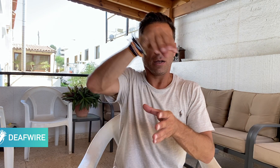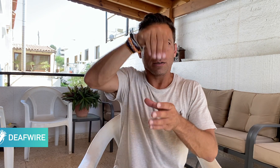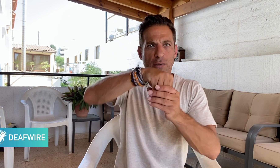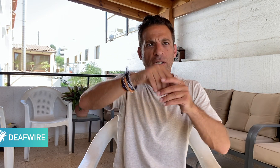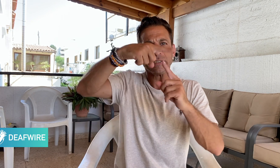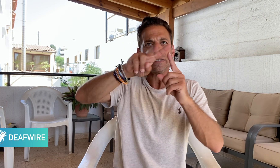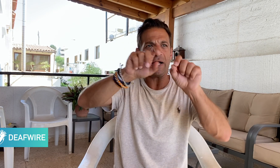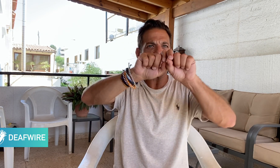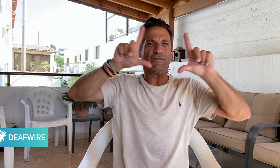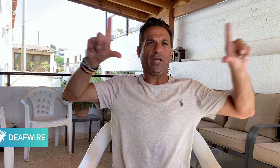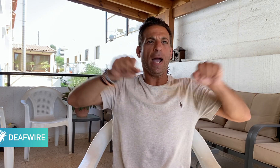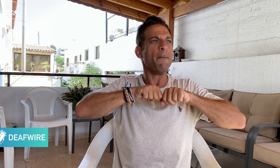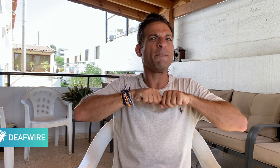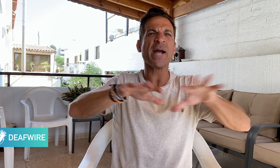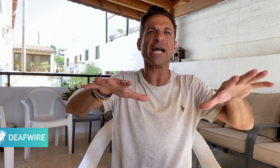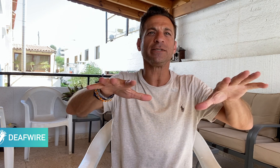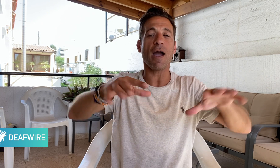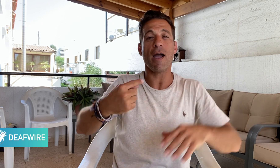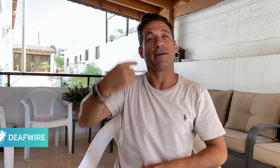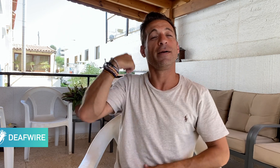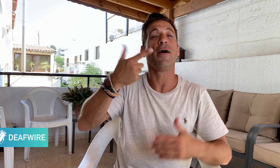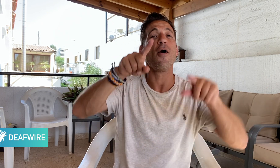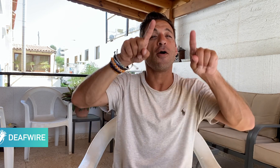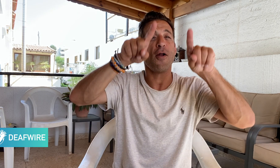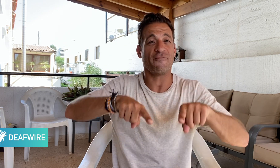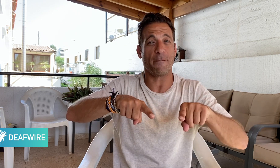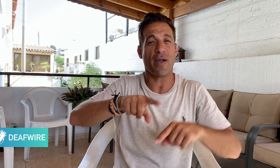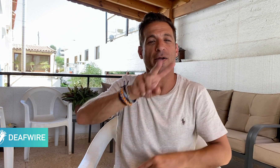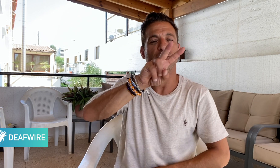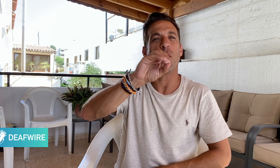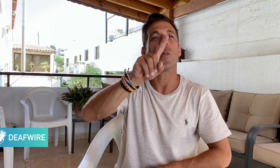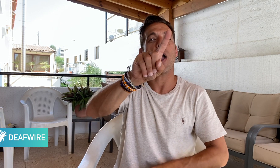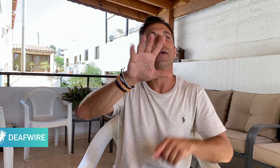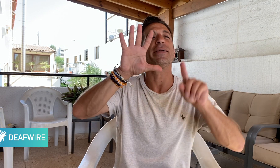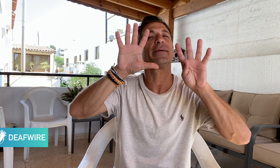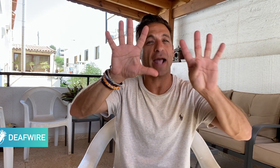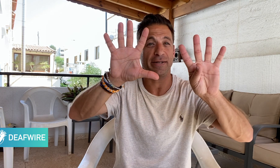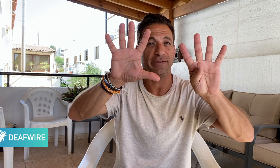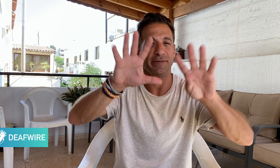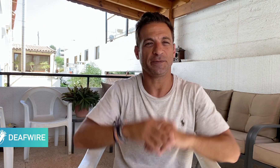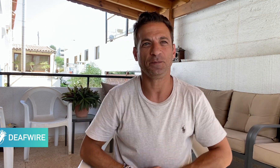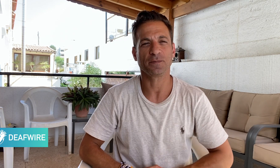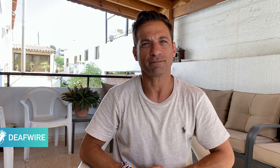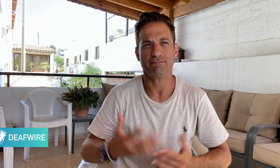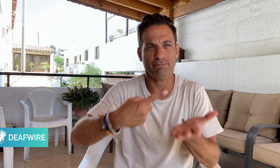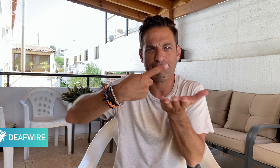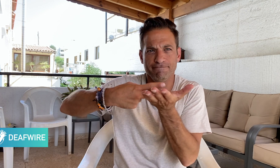on Sign Language Interpreting in Media in November 2019.